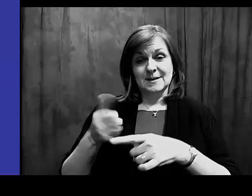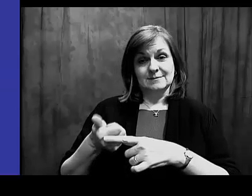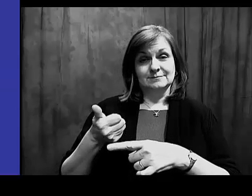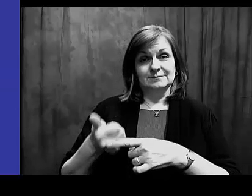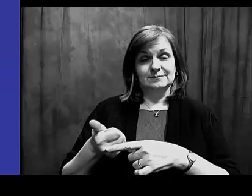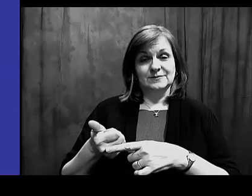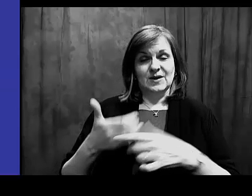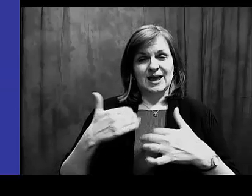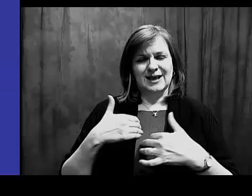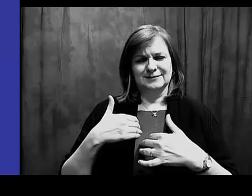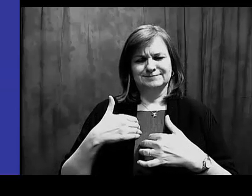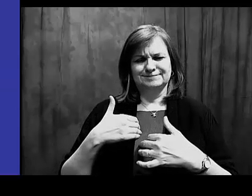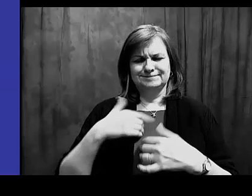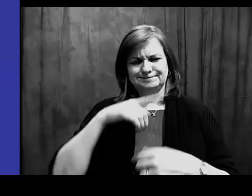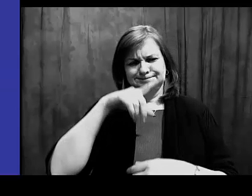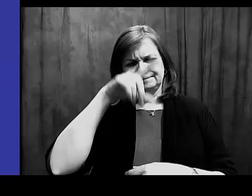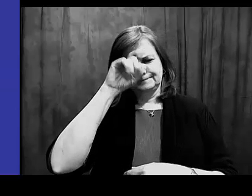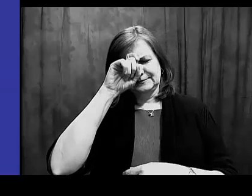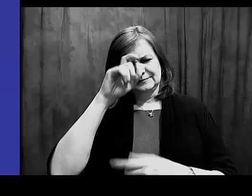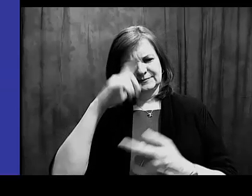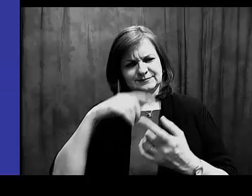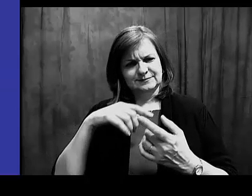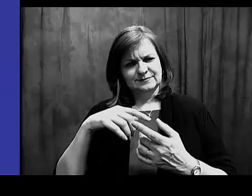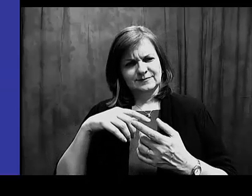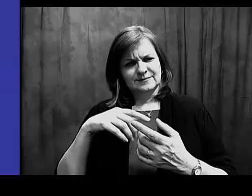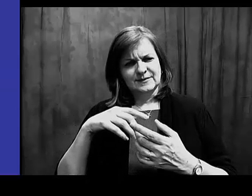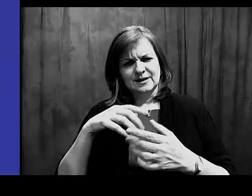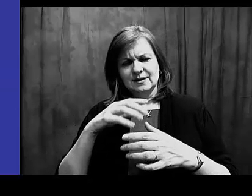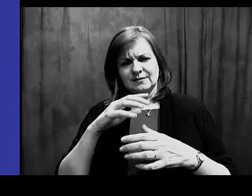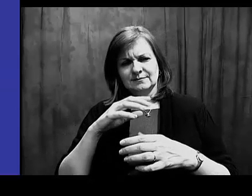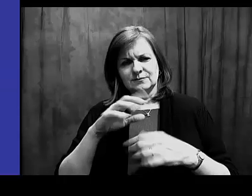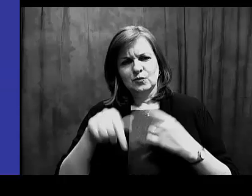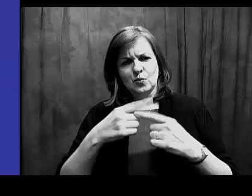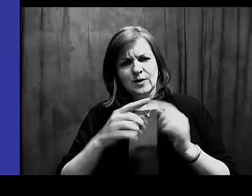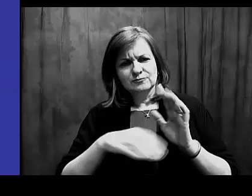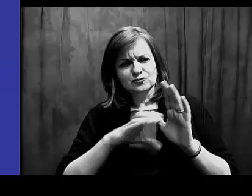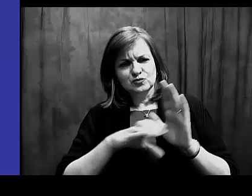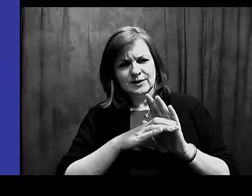as we've mentioned he had some serious problems with the disappearing and